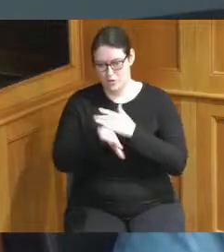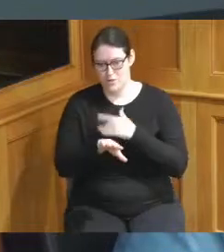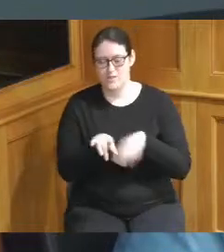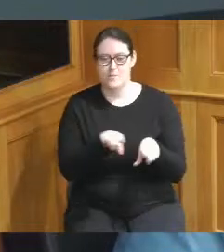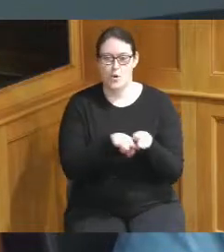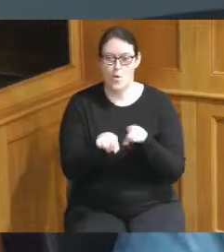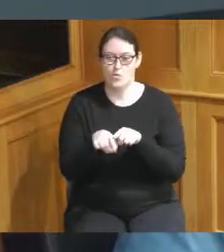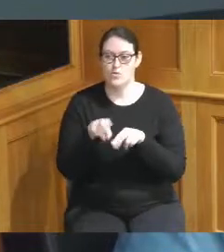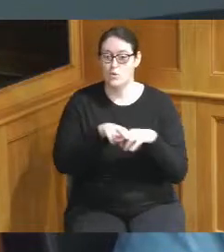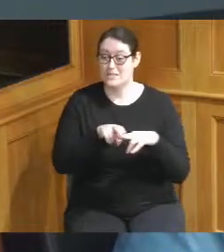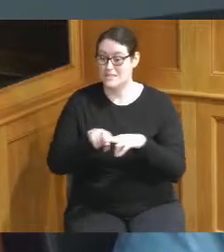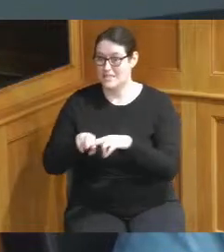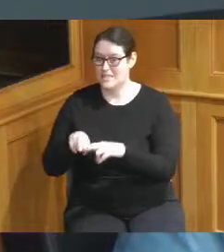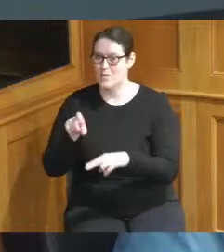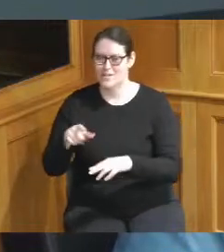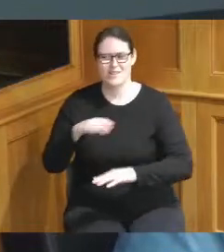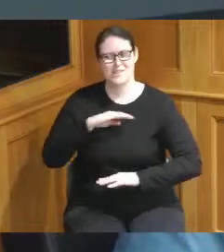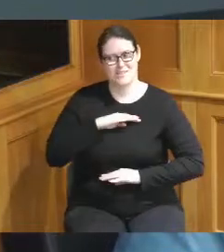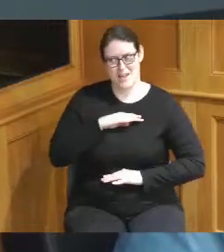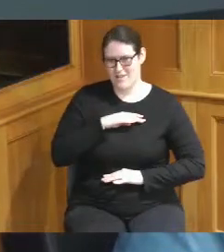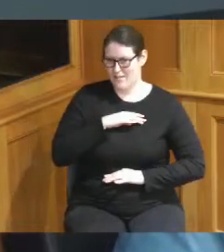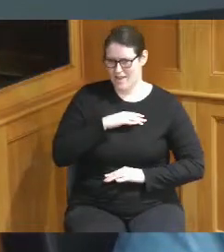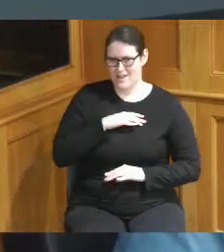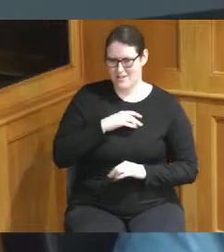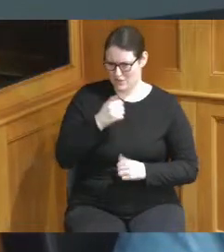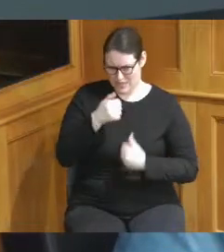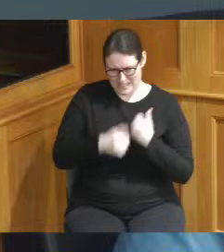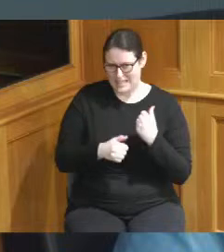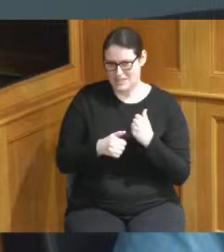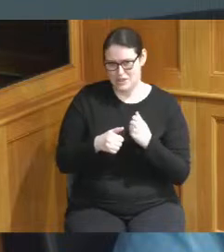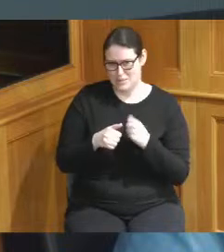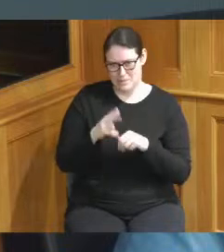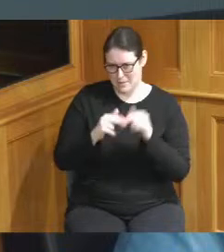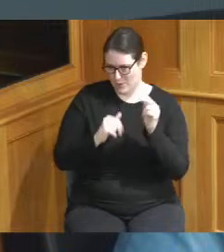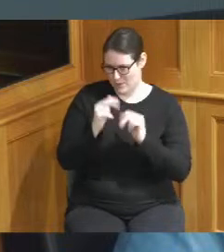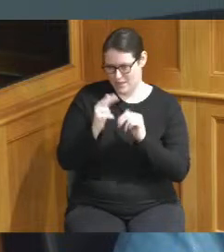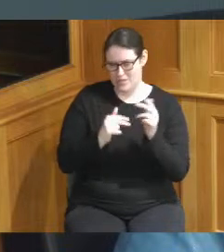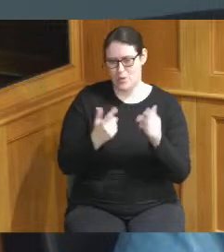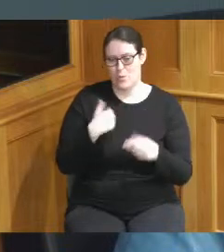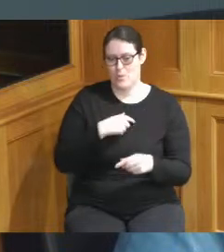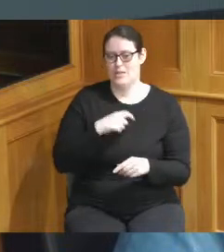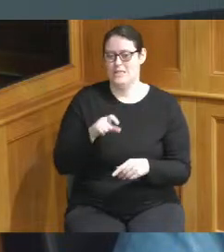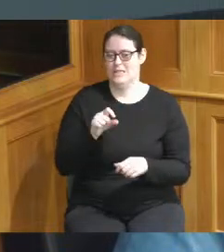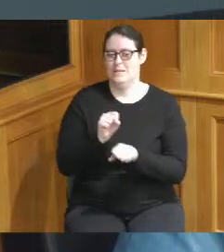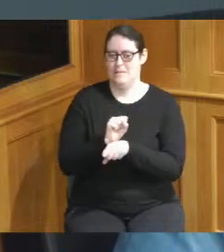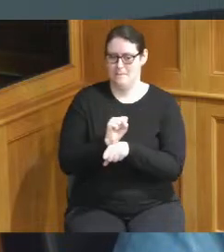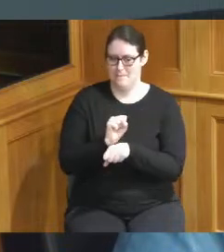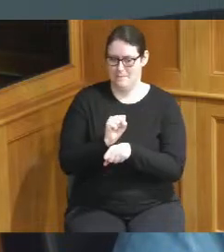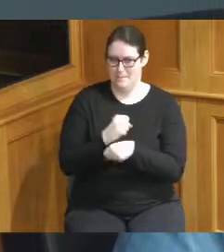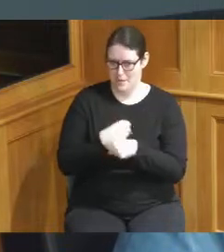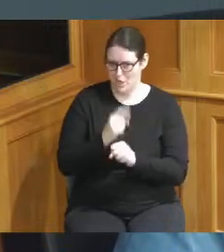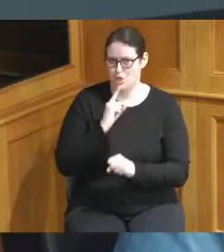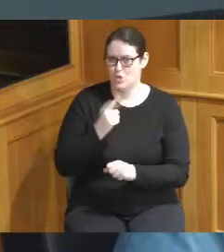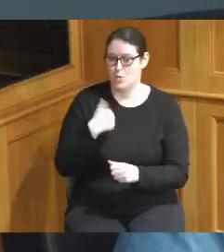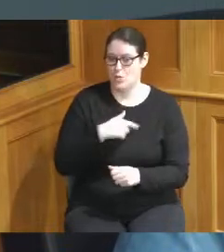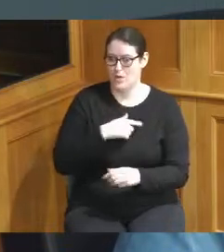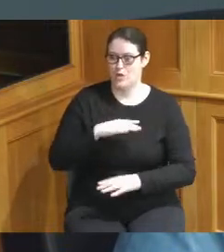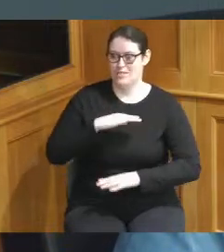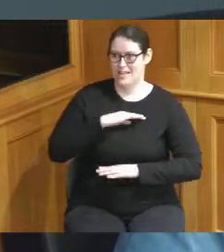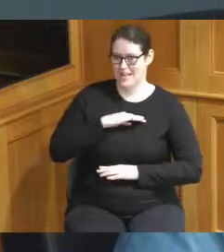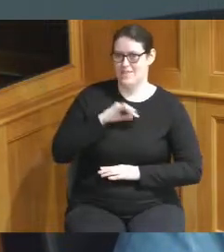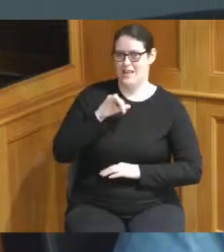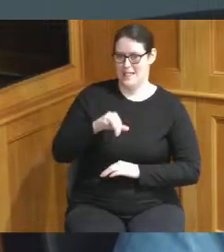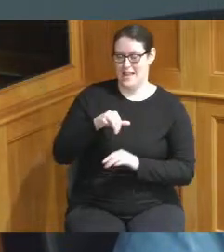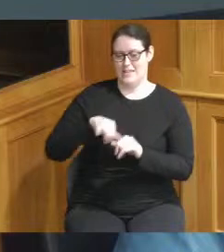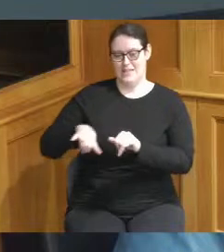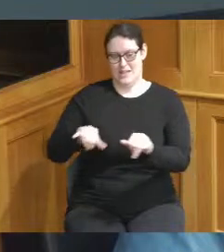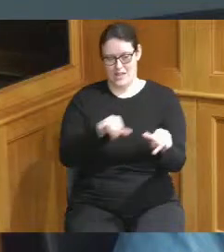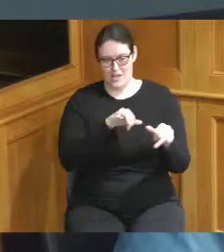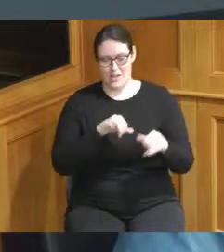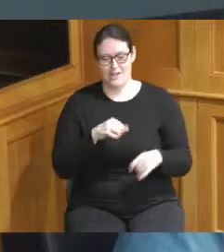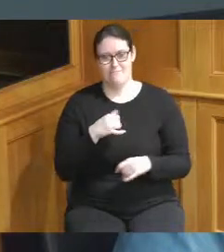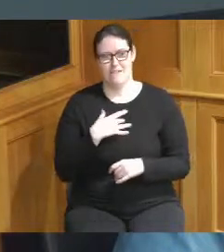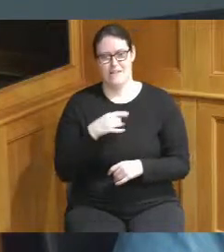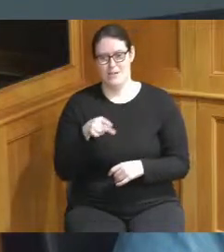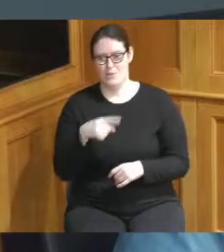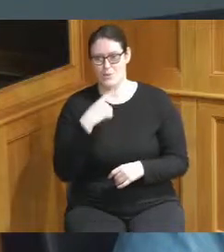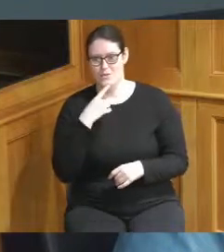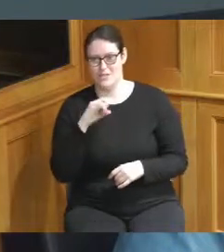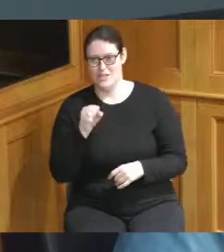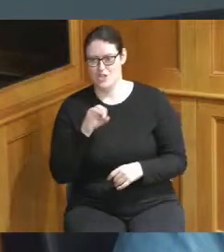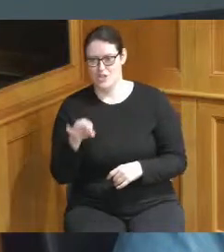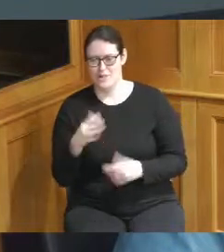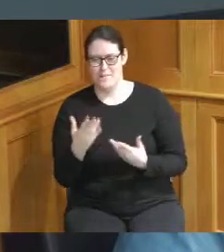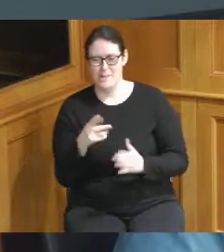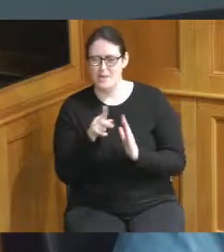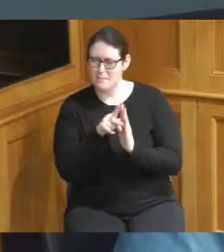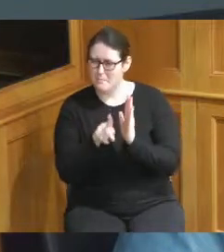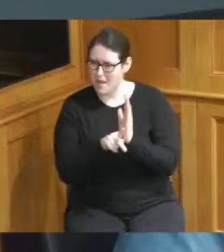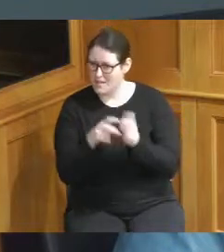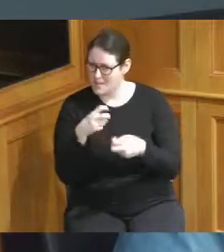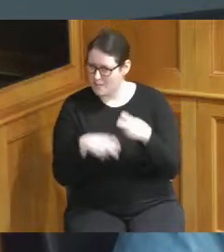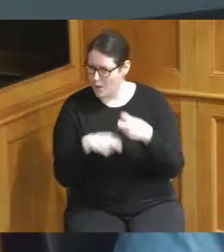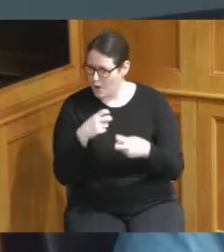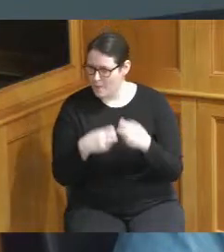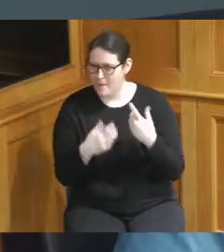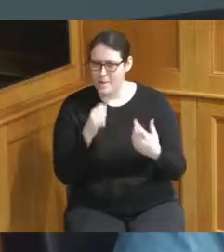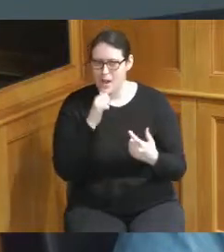every entrance in PayCor Stadium is accessible is handicap accessible when you go to the games both